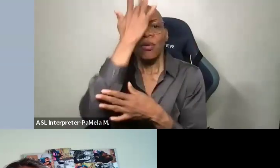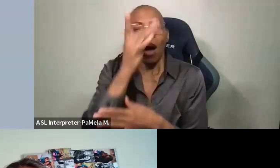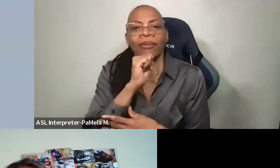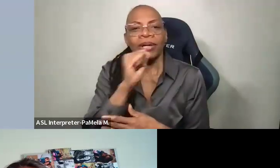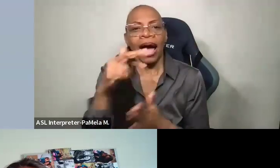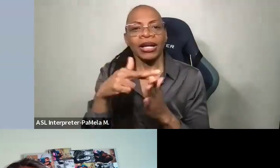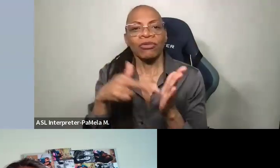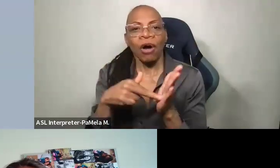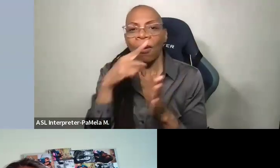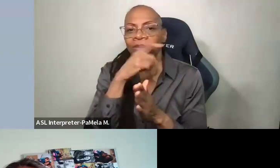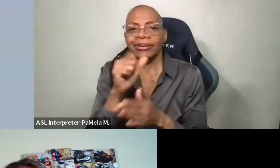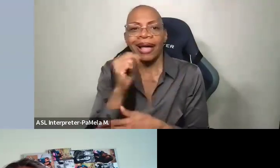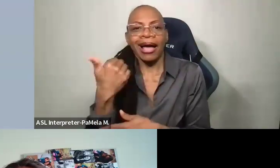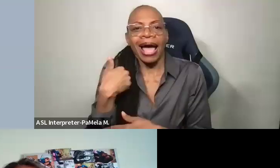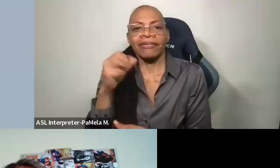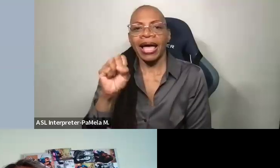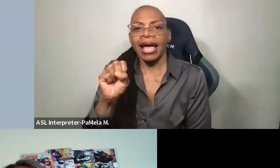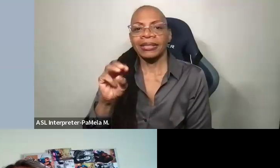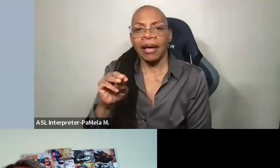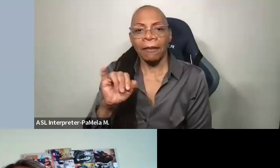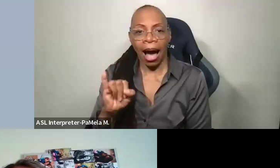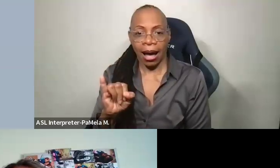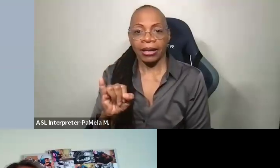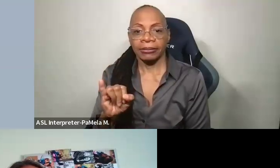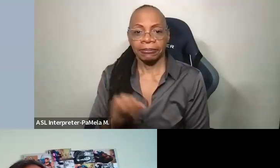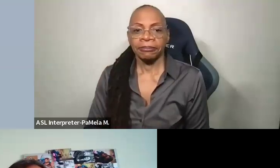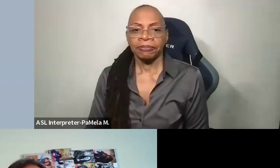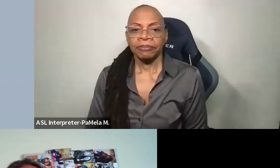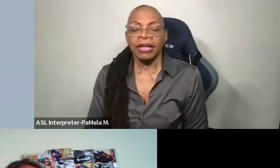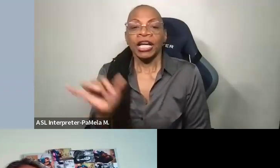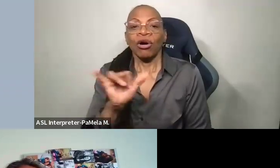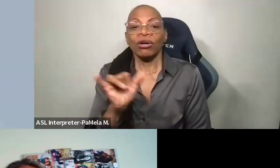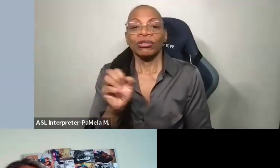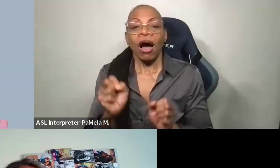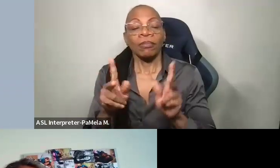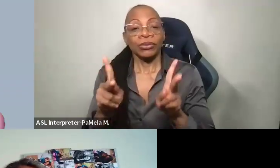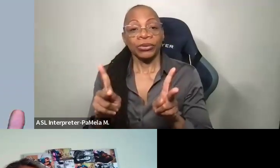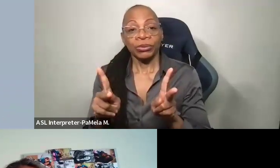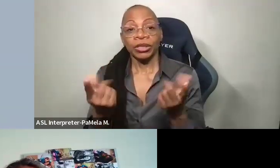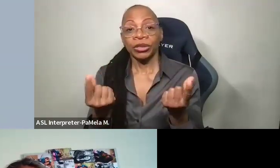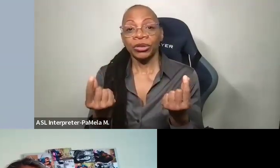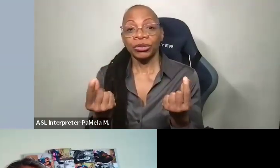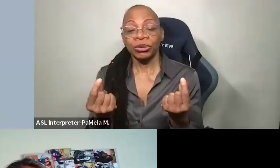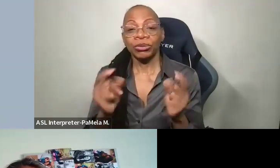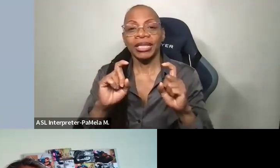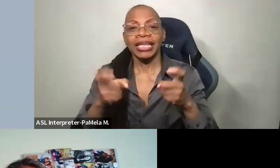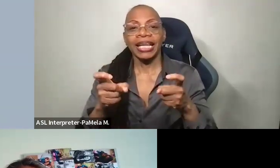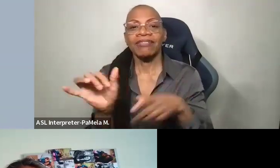because they didn't have that SMI. And there's an opportunity to kind of give a similar explanation